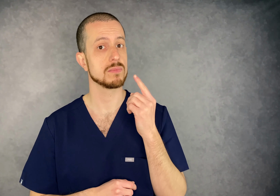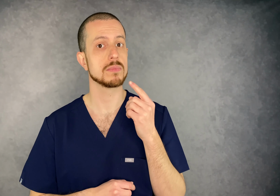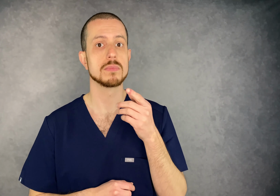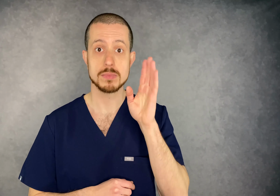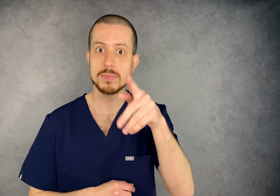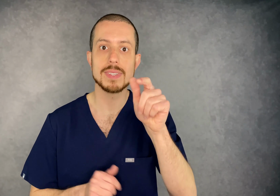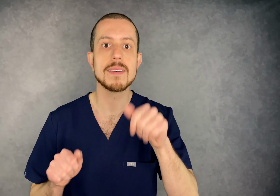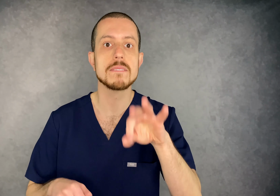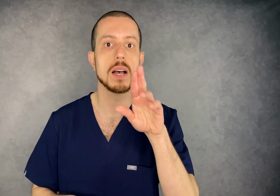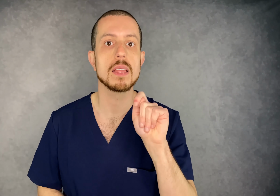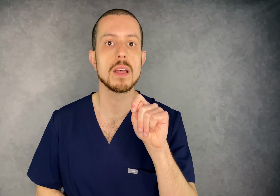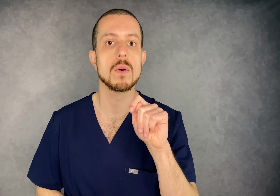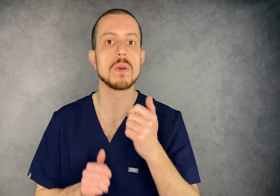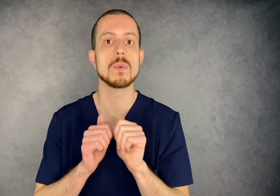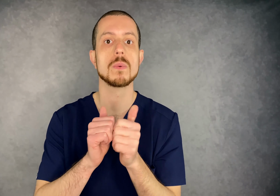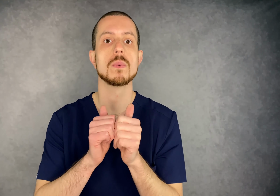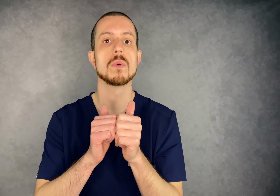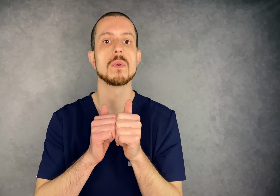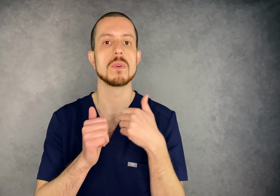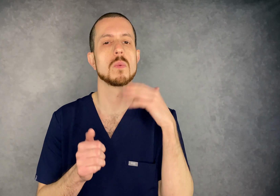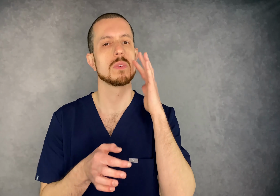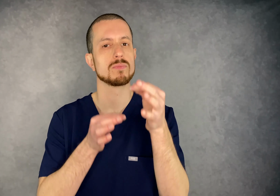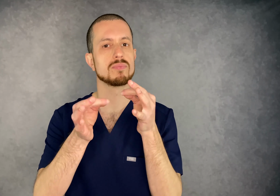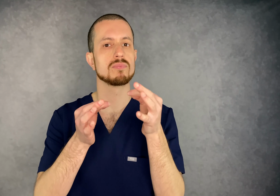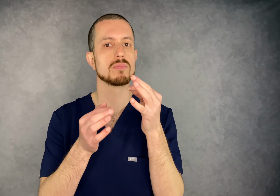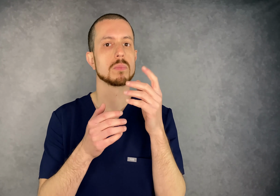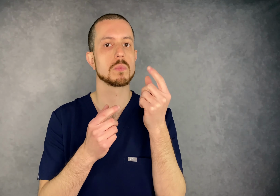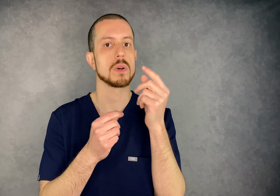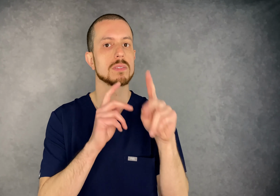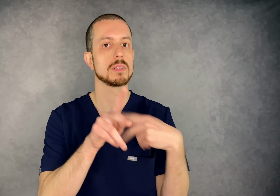Did you know that there is a way to find out? How? I'll explain what type of test is needed